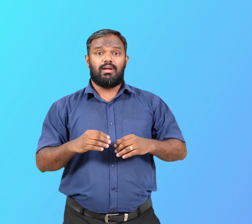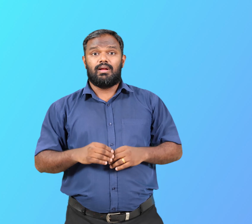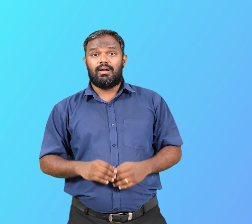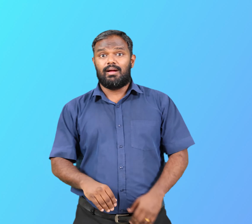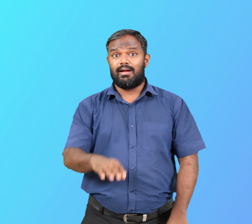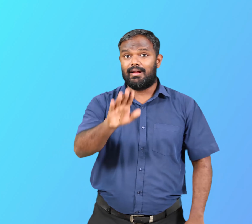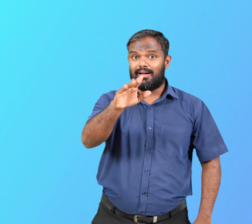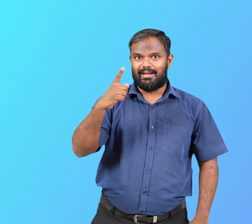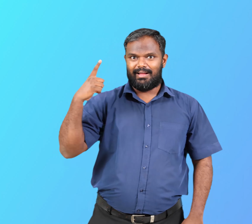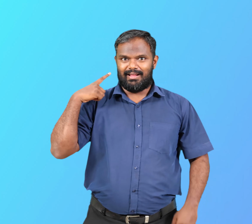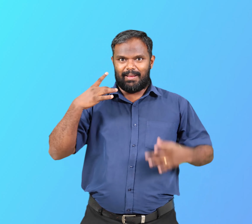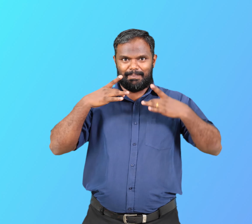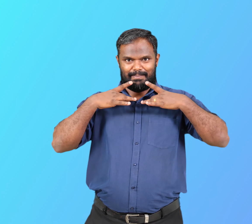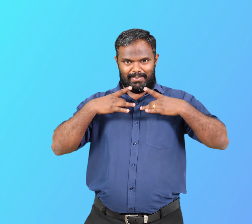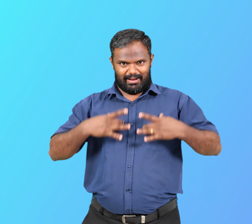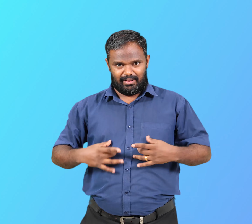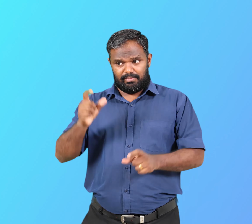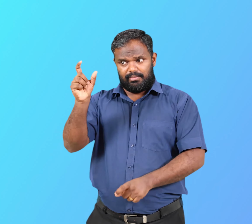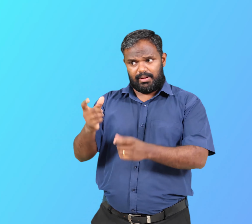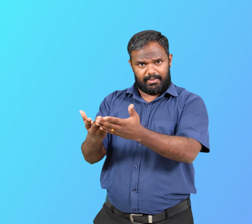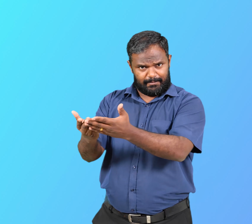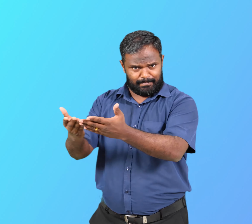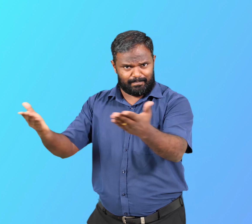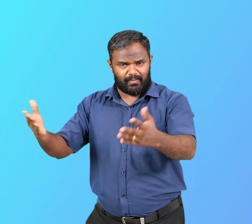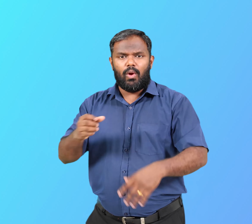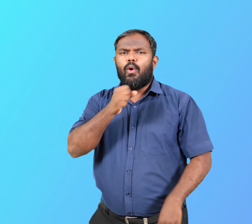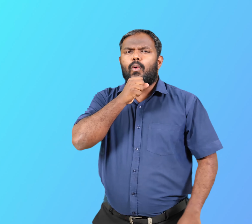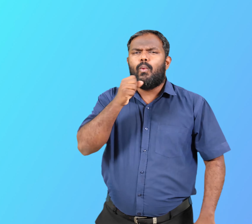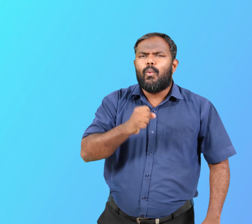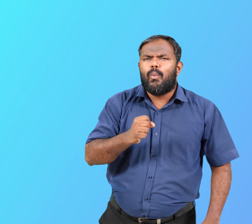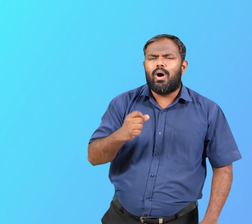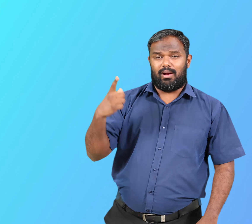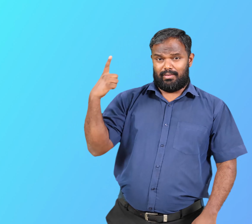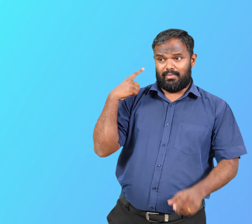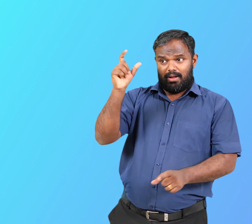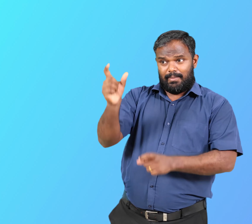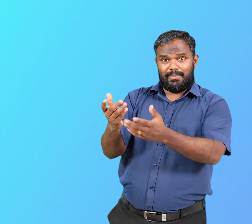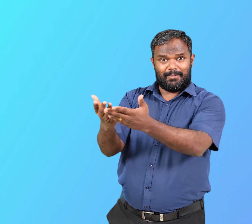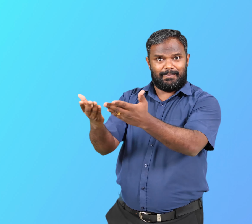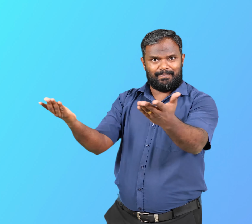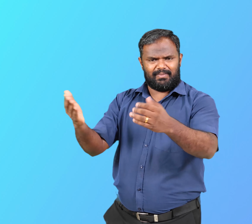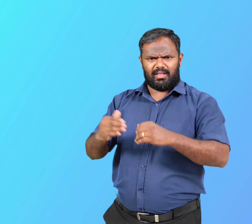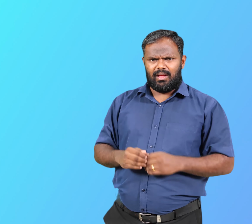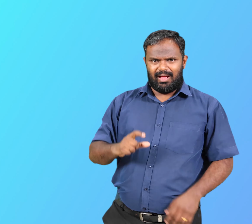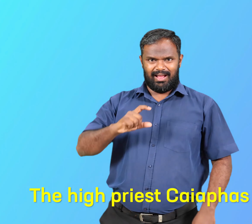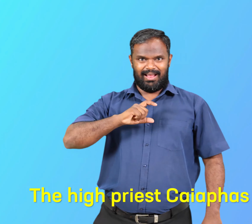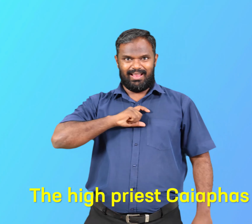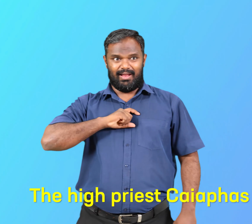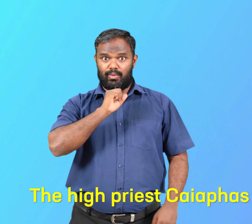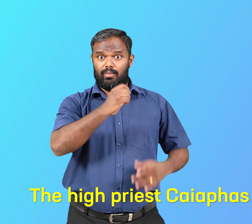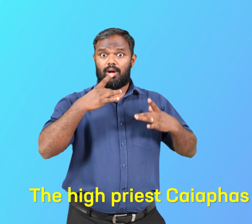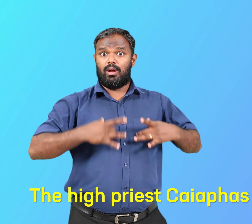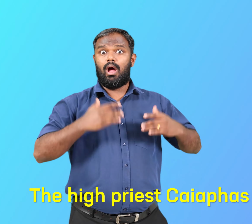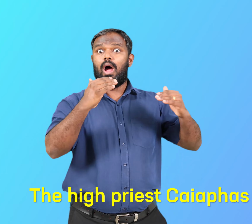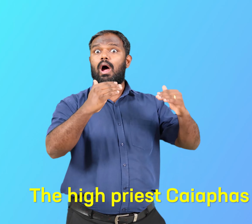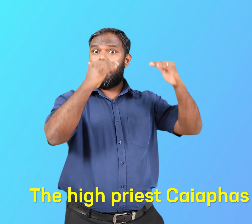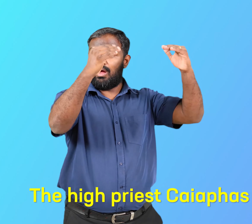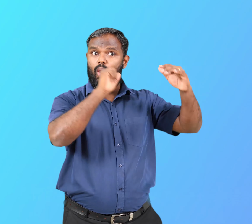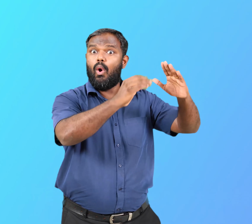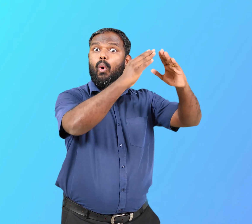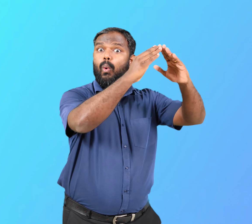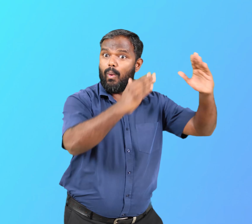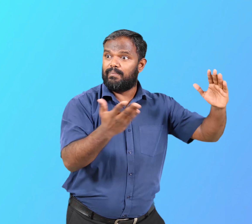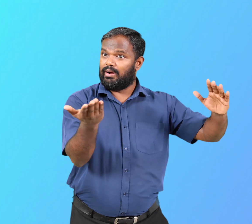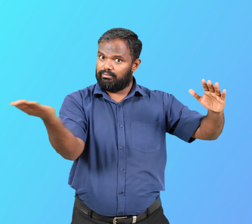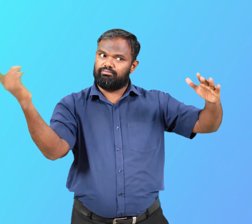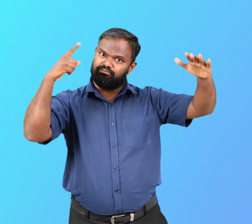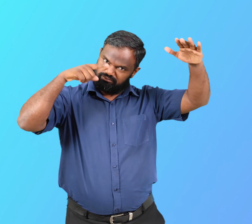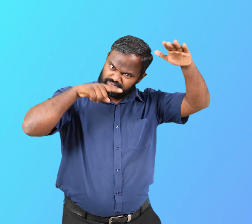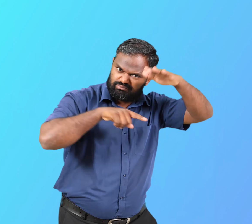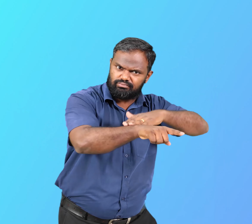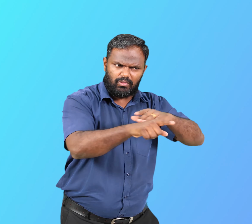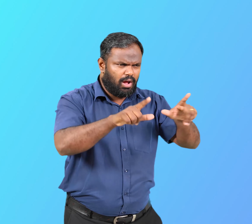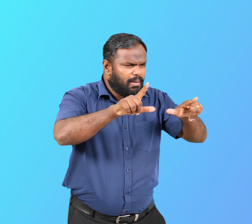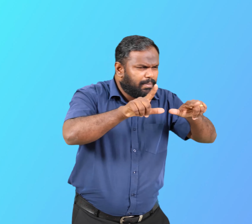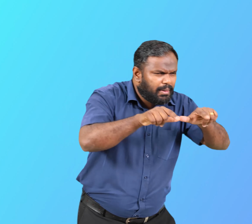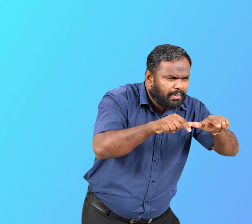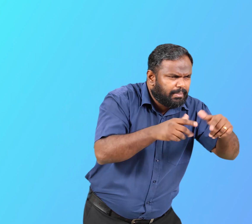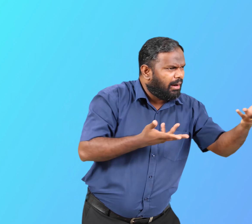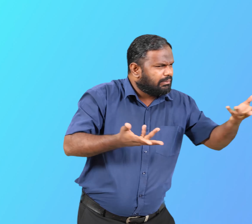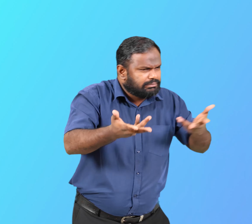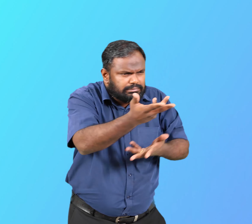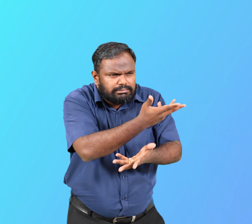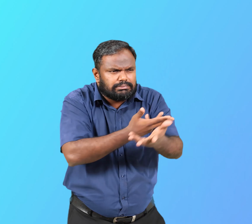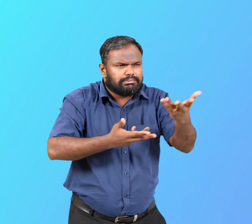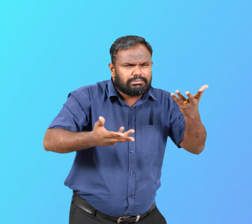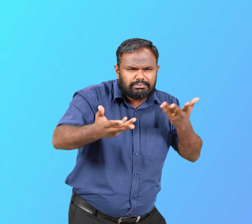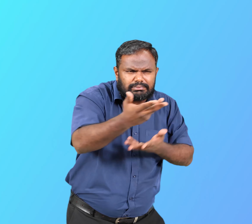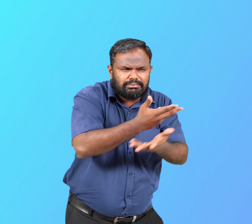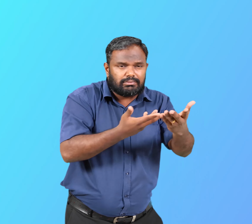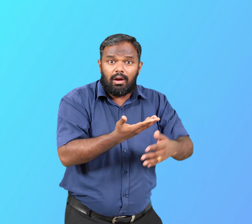Then the leading priests and the older leaders had a meeting at the palace where the high priest lived. The high priest’s name was Caiaphas.